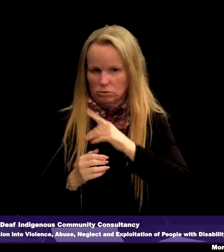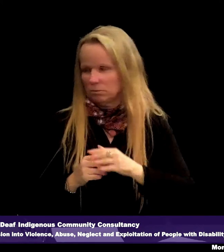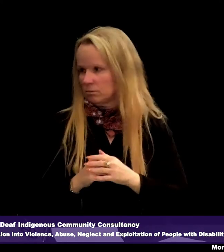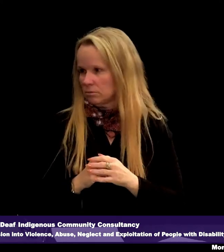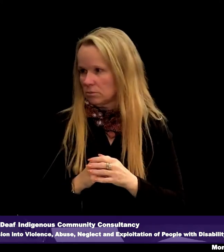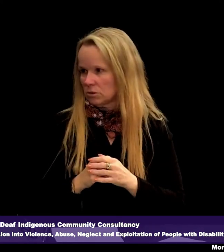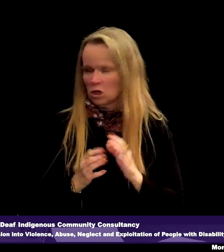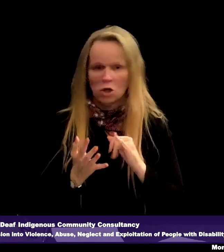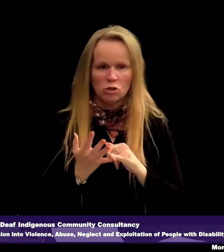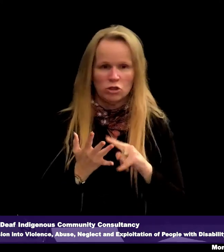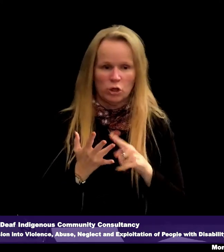Deaf and hard of hearing people.